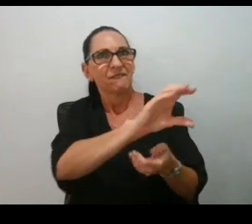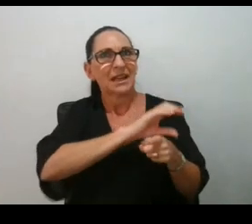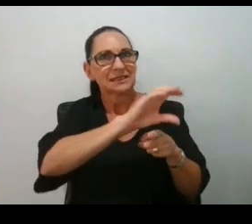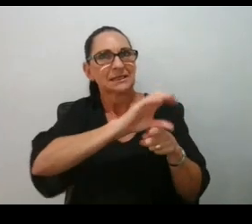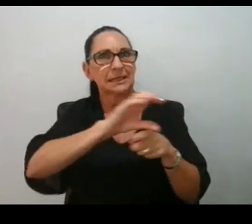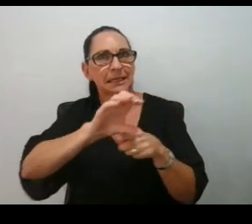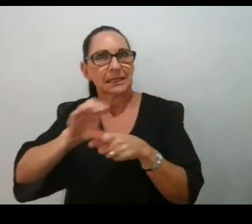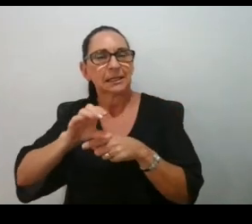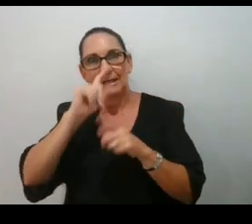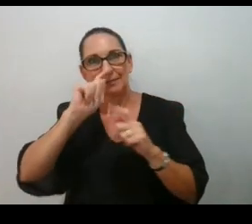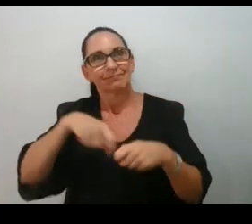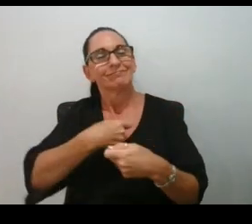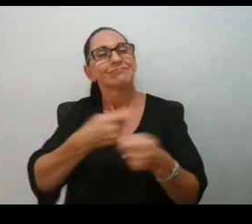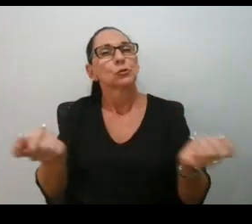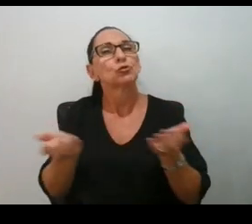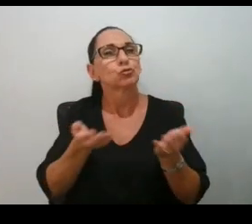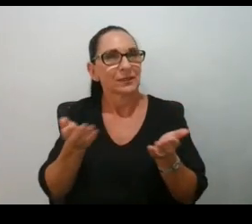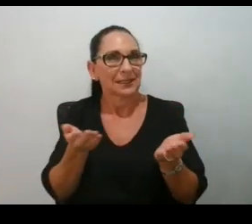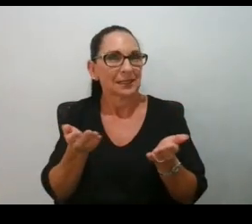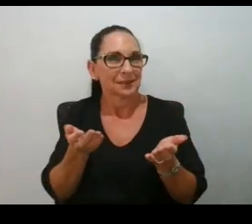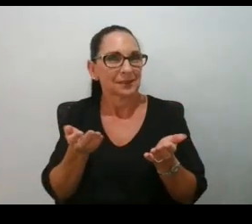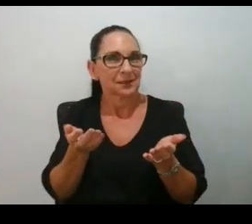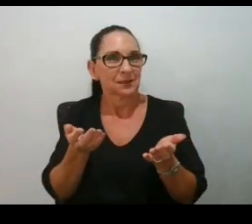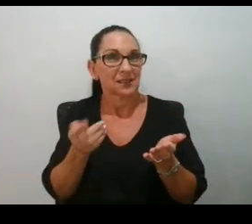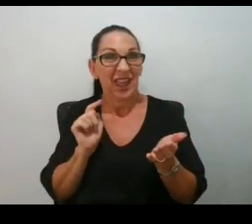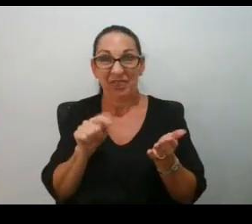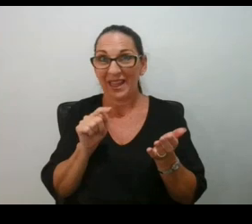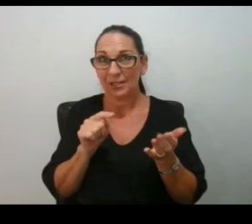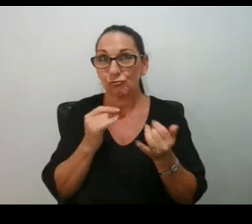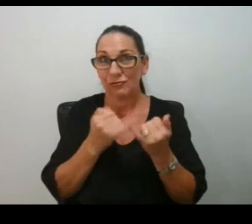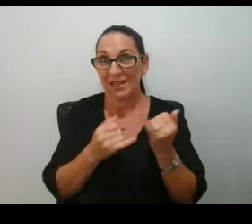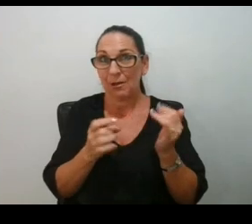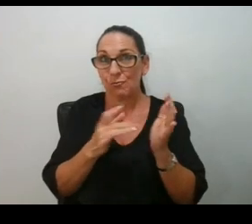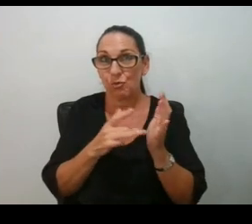the services that we provide and that's a really actual important thing to talk through because